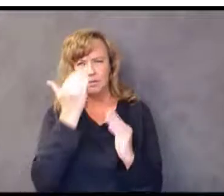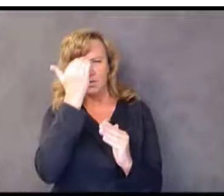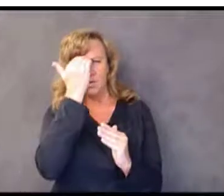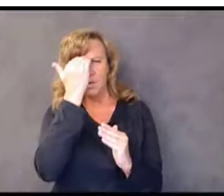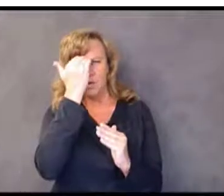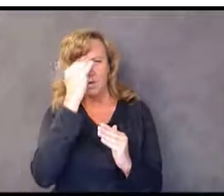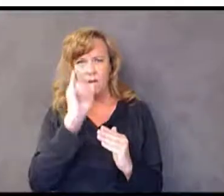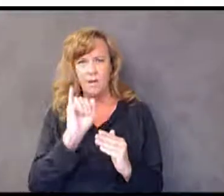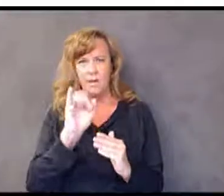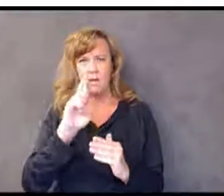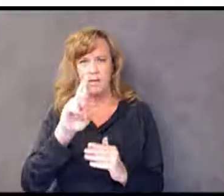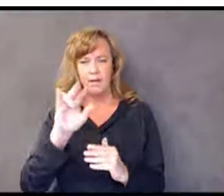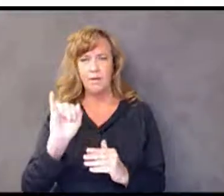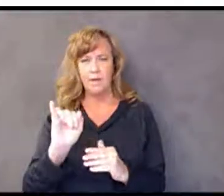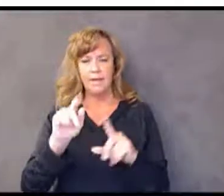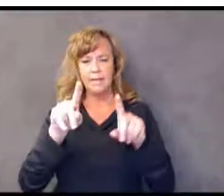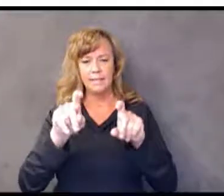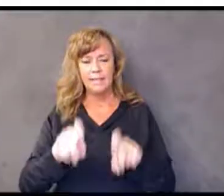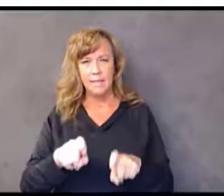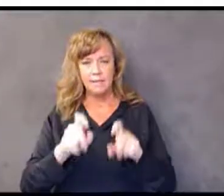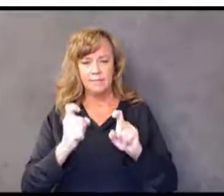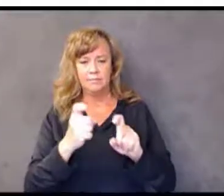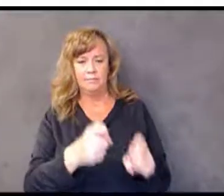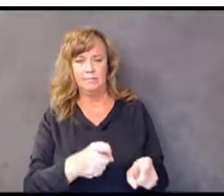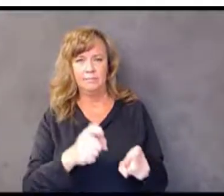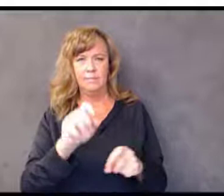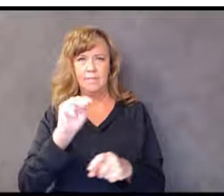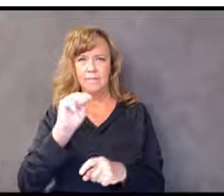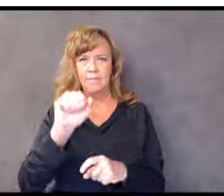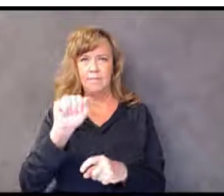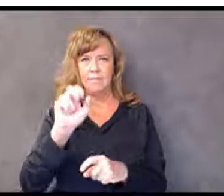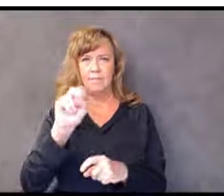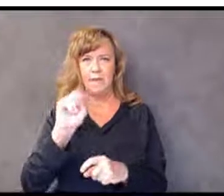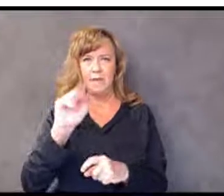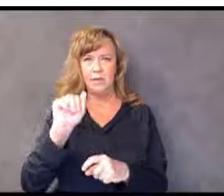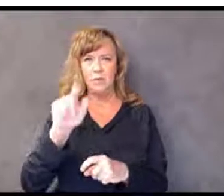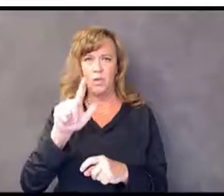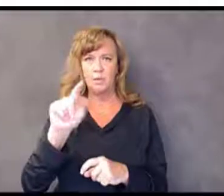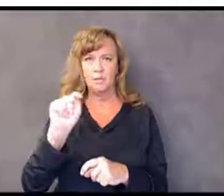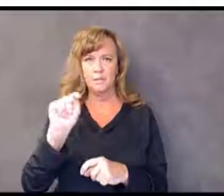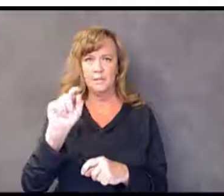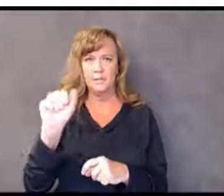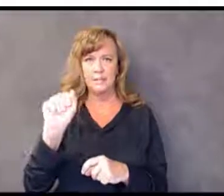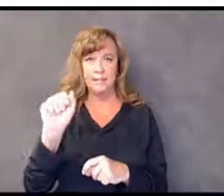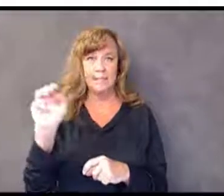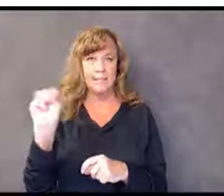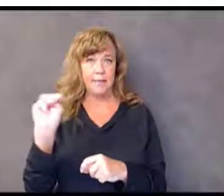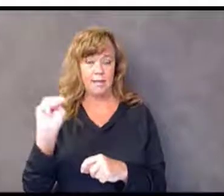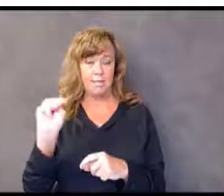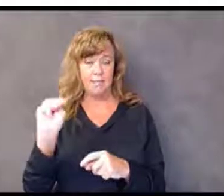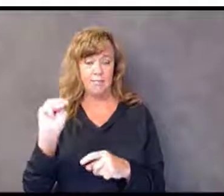Administration Manual, or TAM, found on the Idaho Department of Education website.